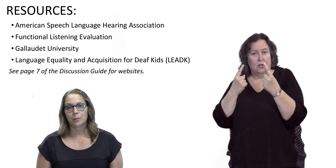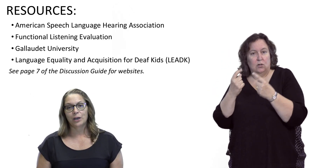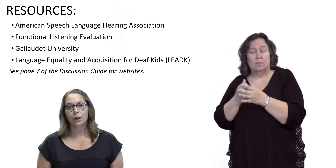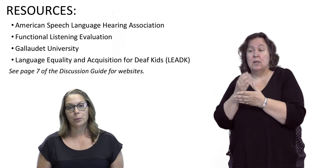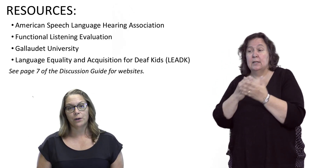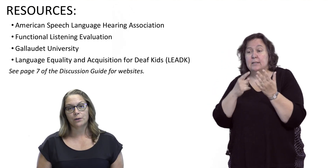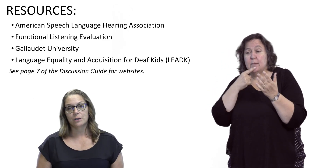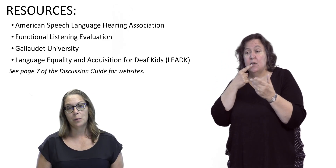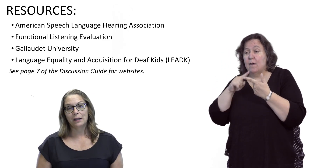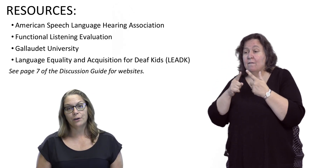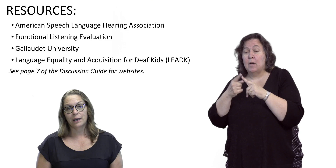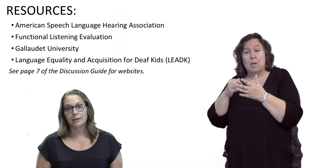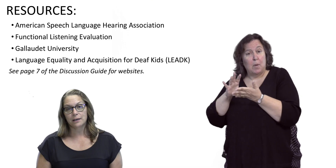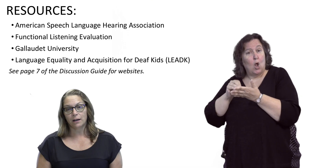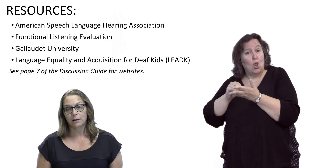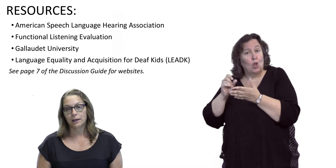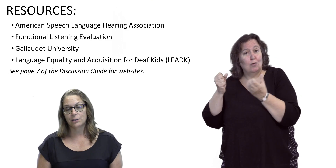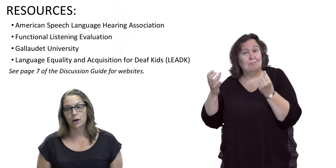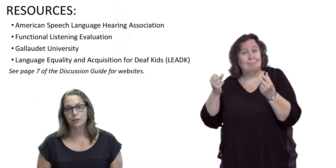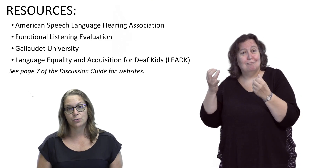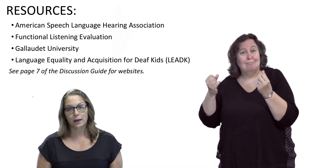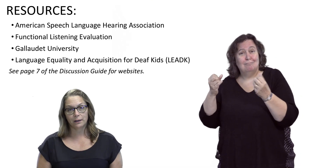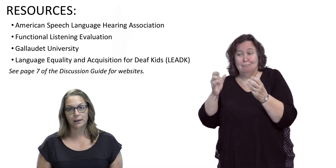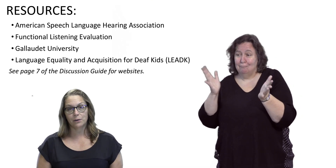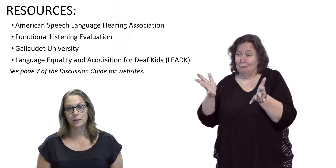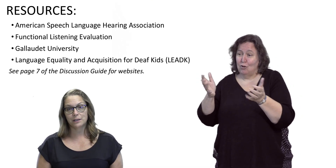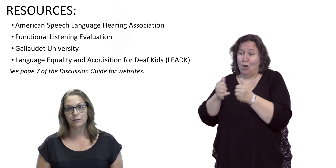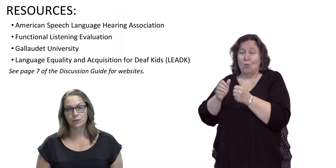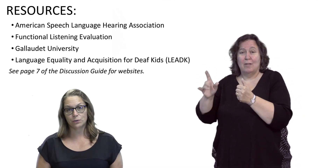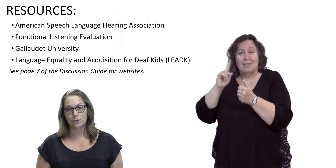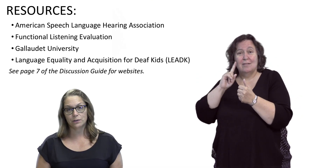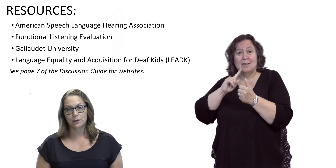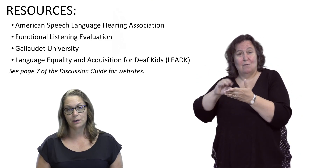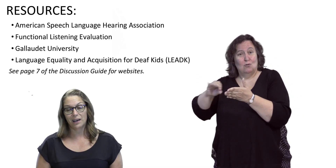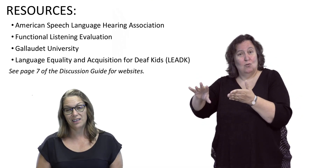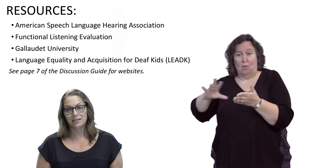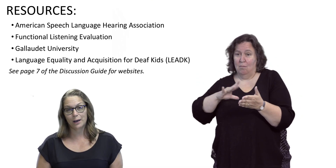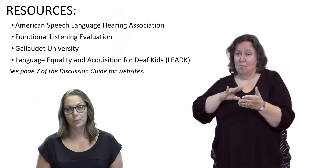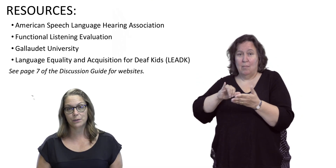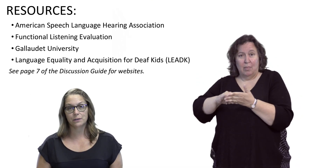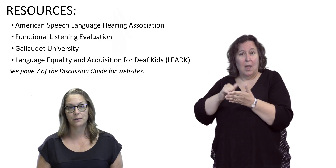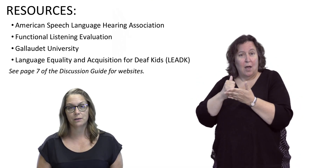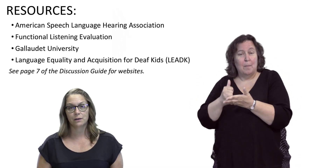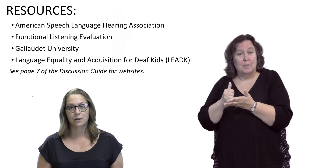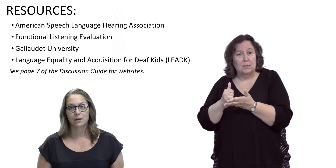Some hearing peers may learn ASL and talk directly with deaf students, and this helps.